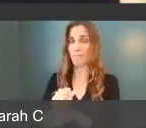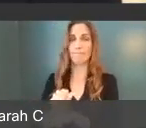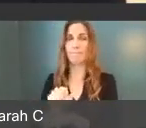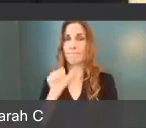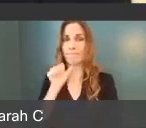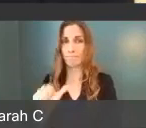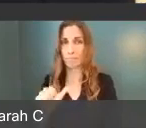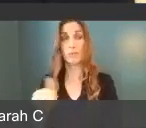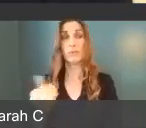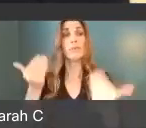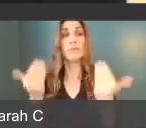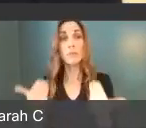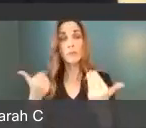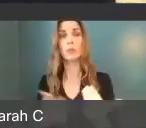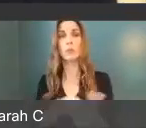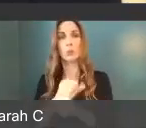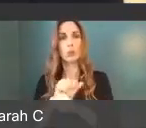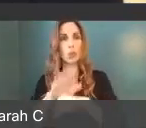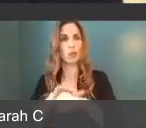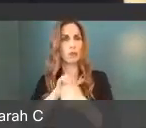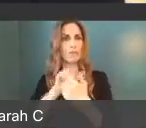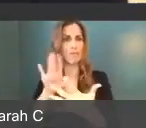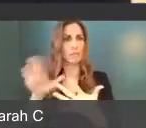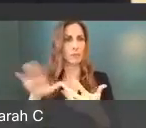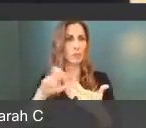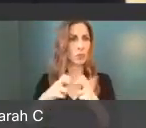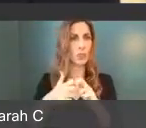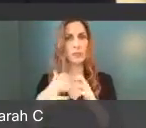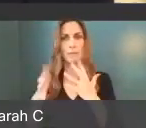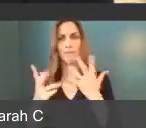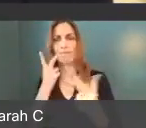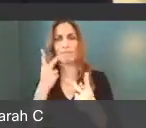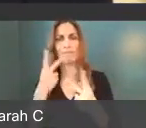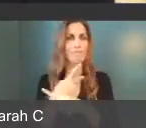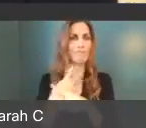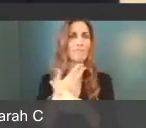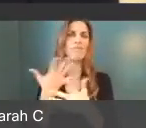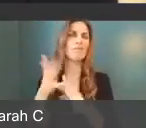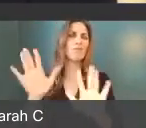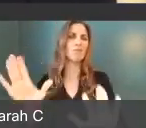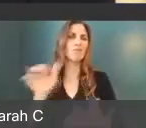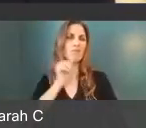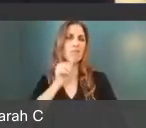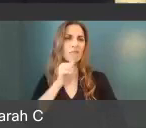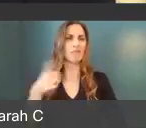address this issue and ask for everyone's patience as we continue to ramp up our vaccine operations.